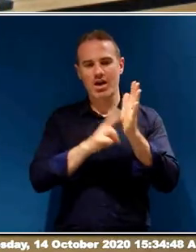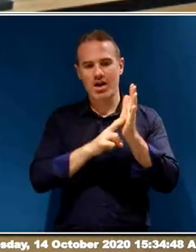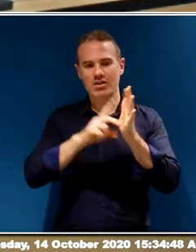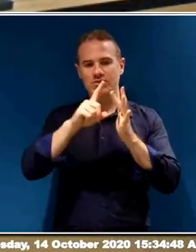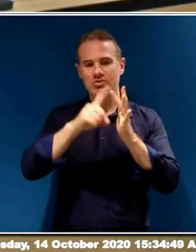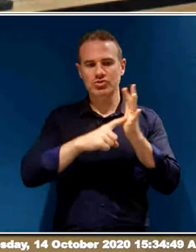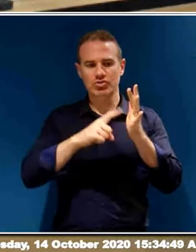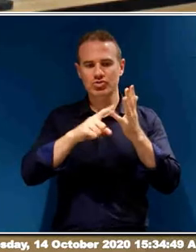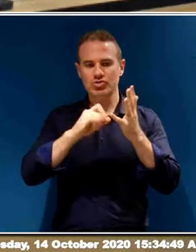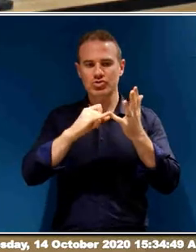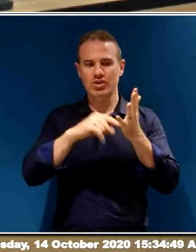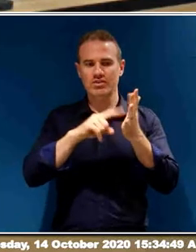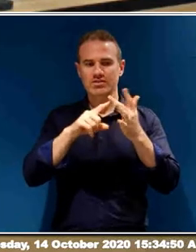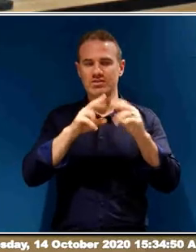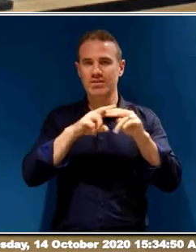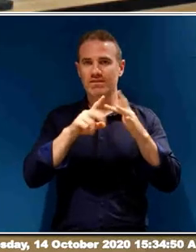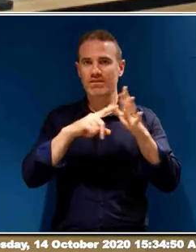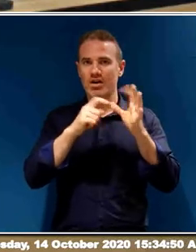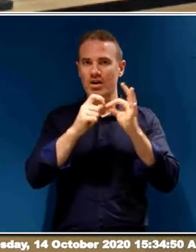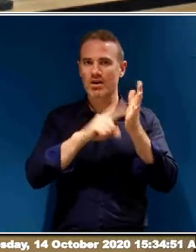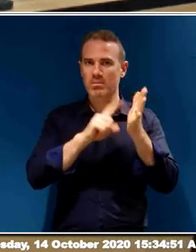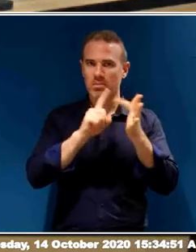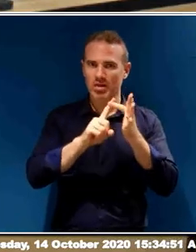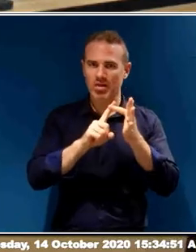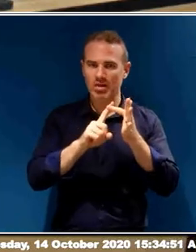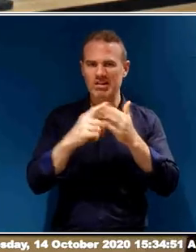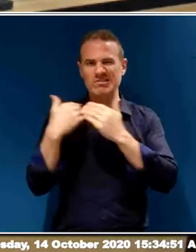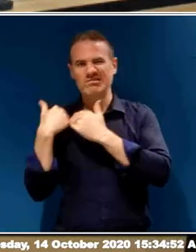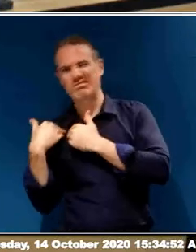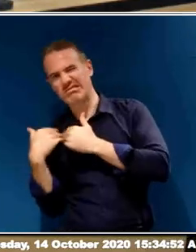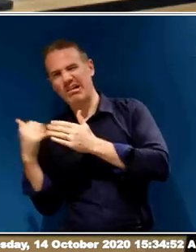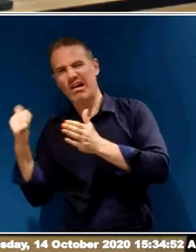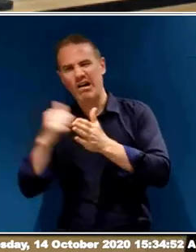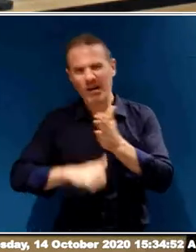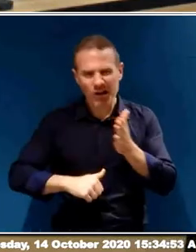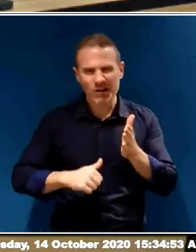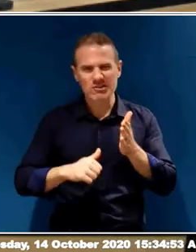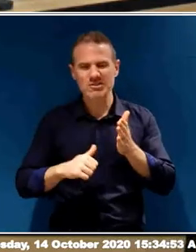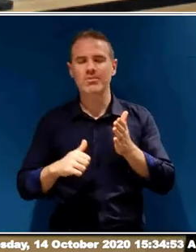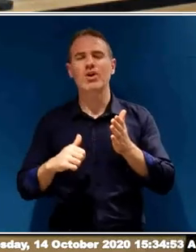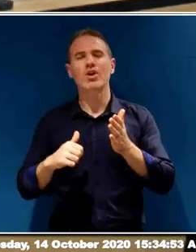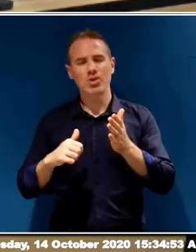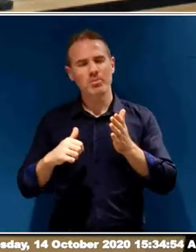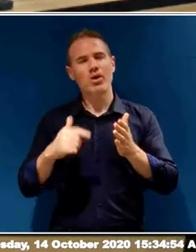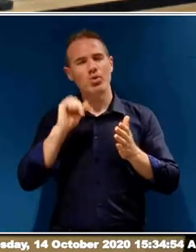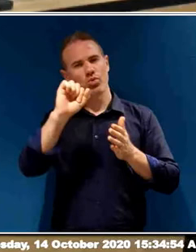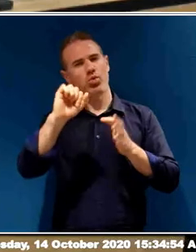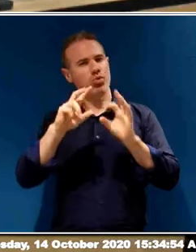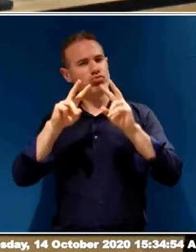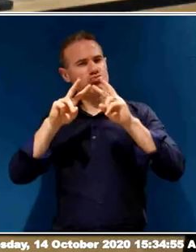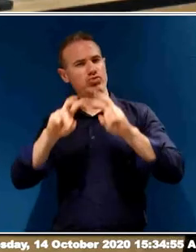what has your research revealed in terms of parents' impressions of that